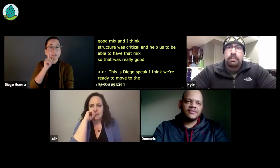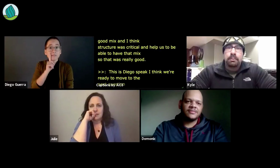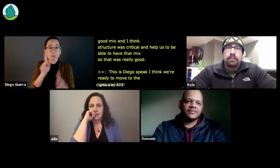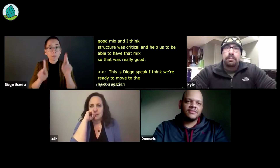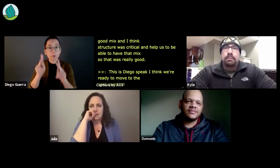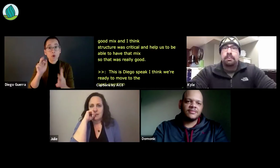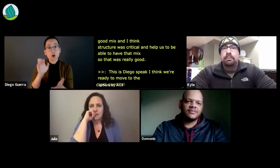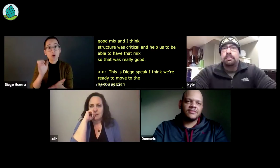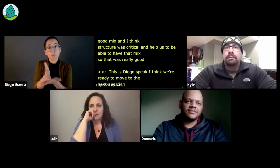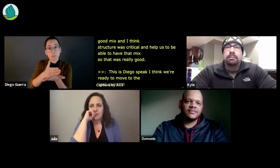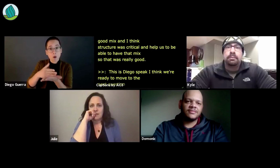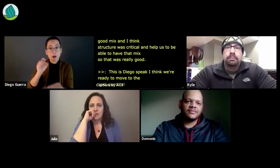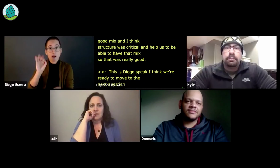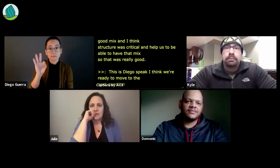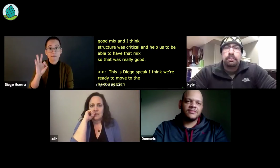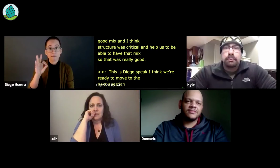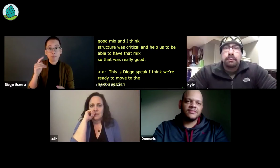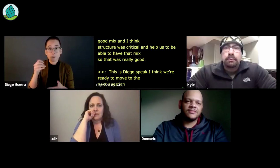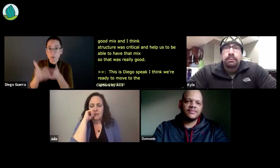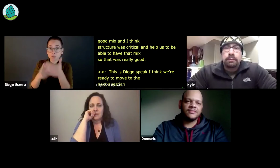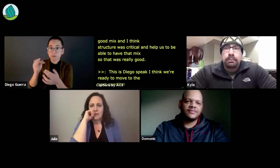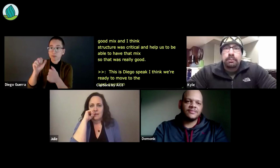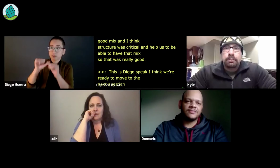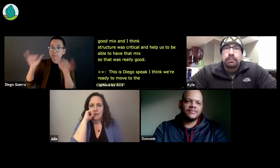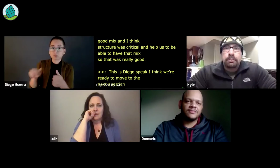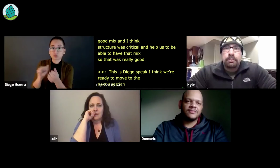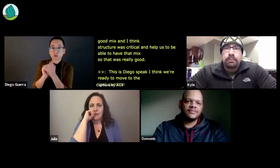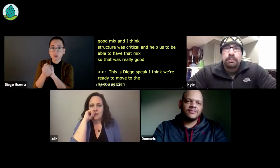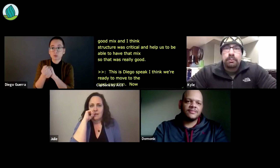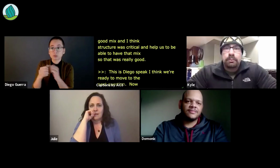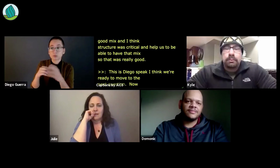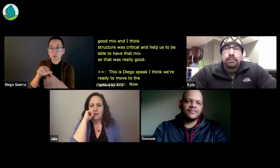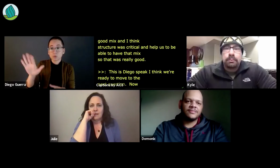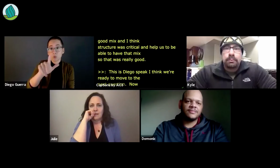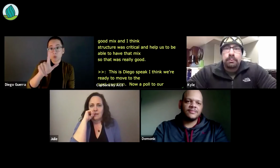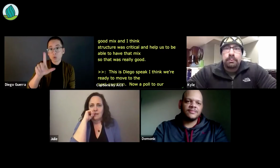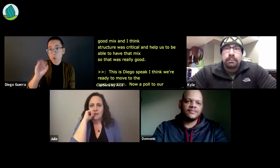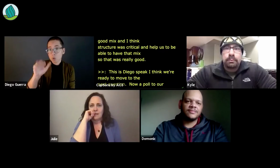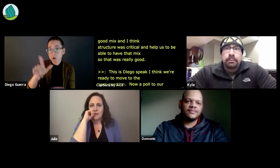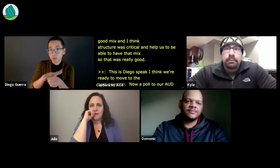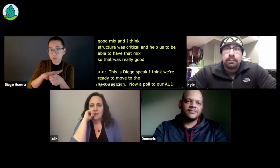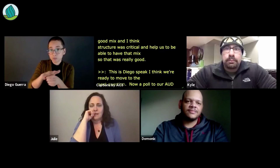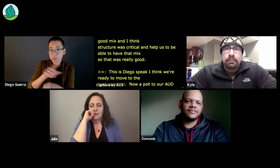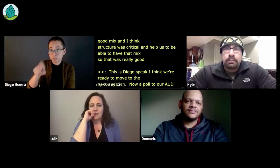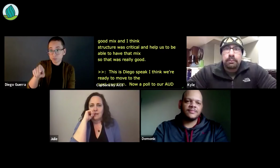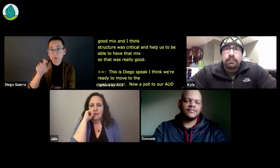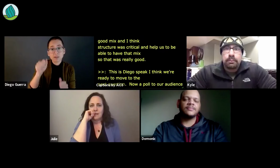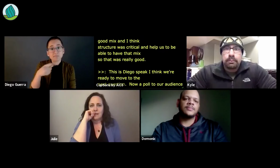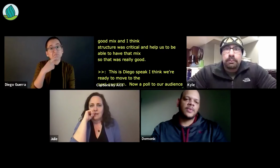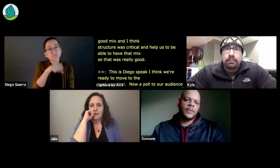We'd like to ask do you feel deaf people are part of the decision making process in your local community.